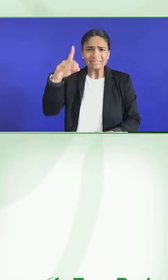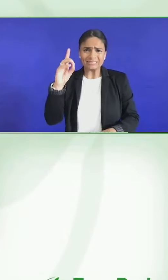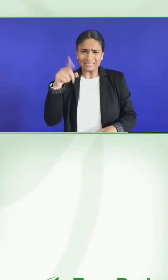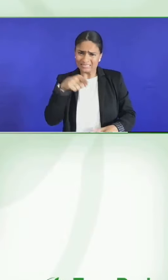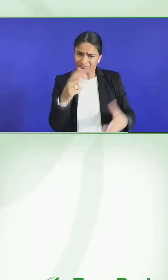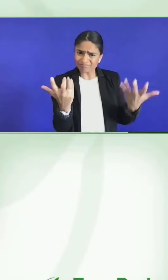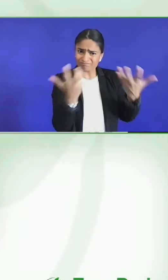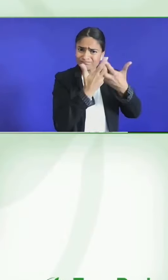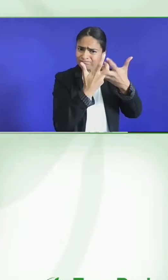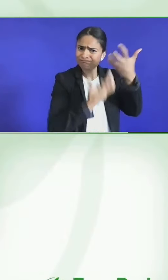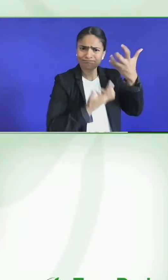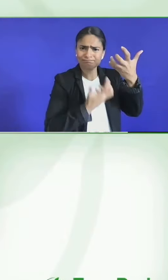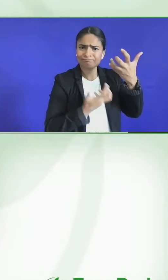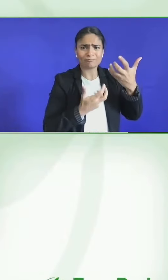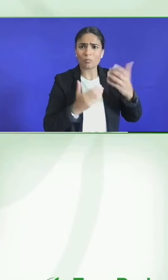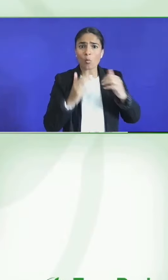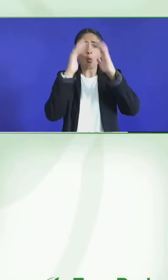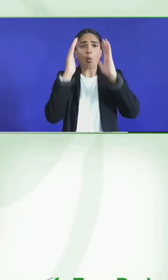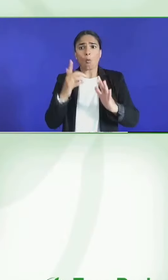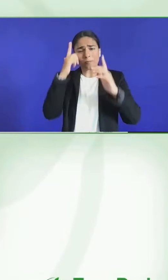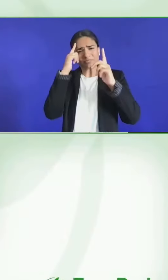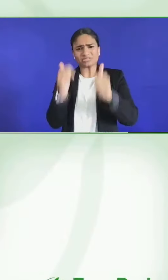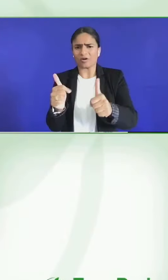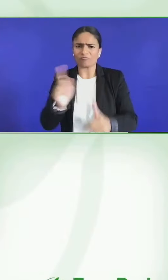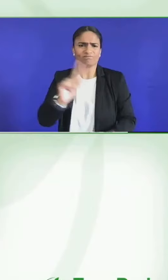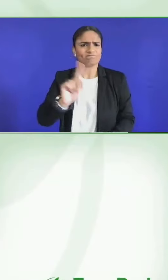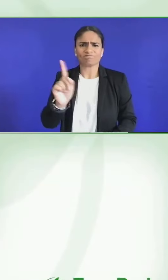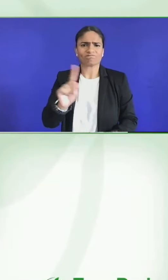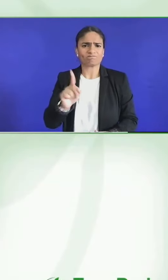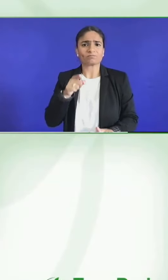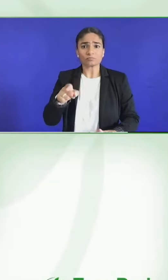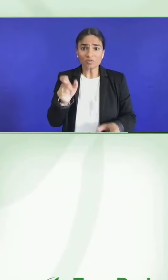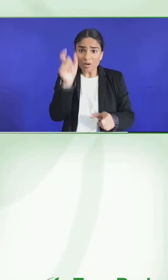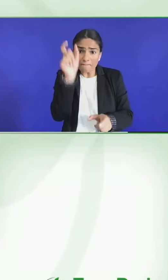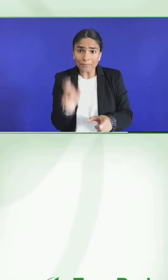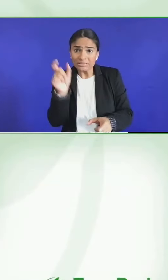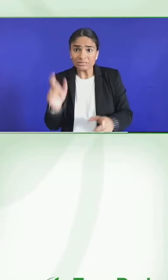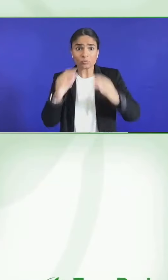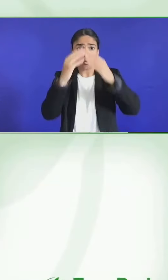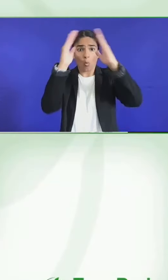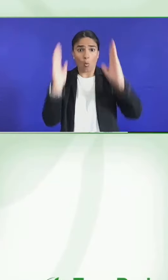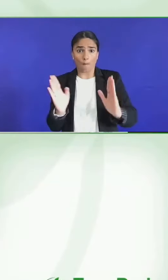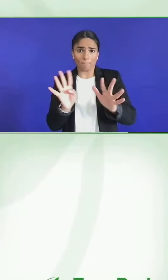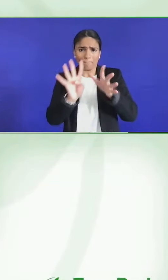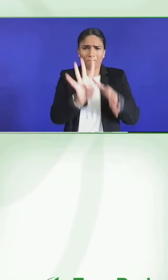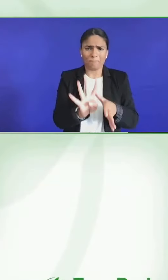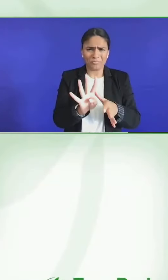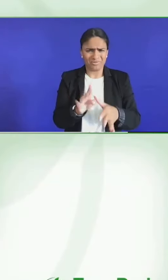that are not in line with the CRPD, the DIA guidelines that all of these documents.